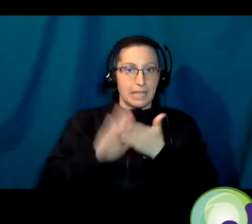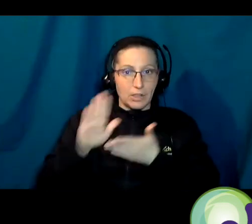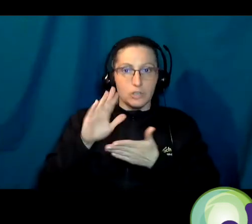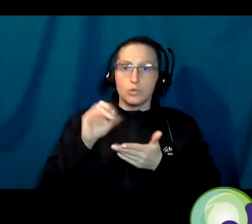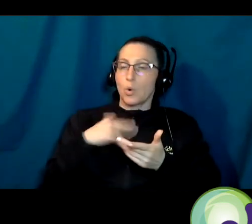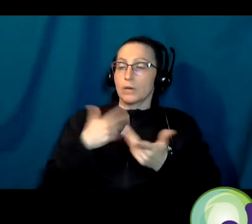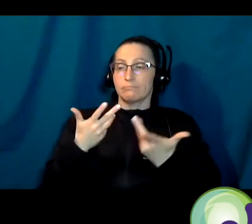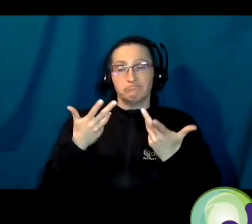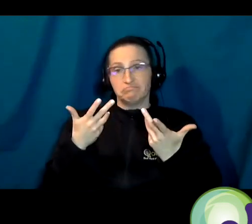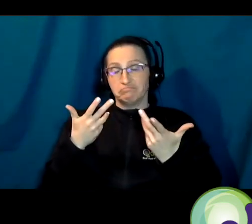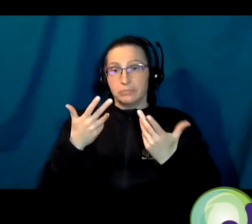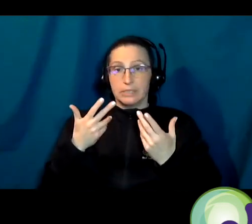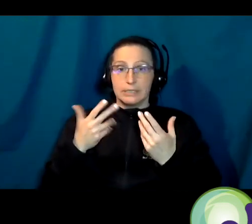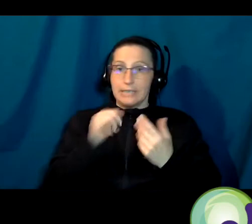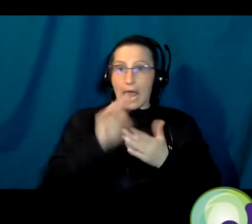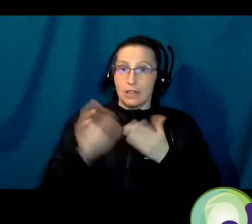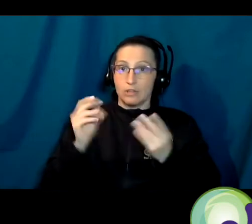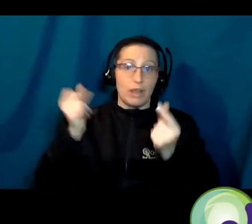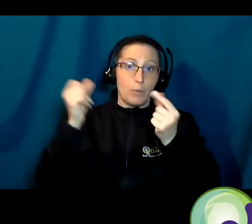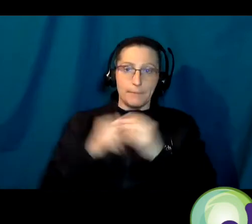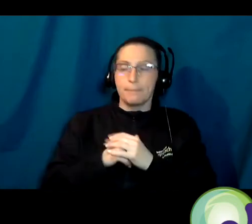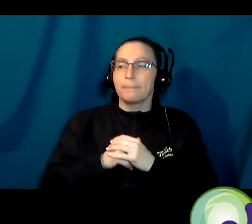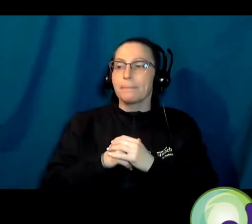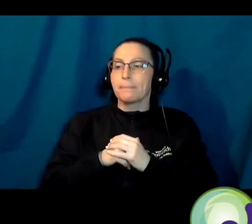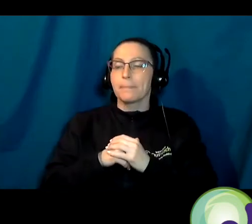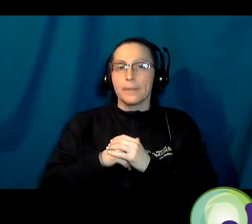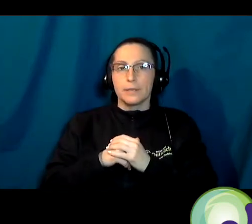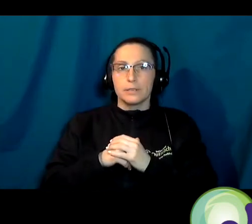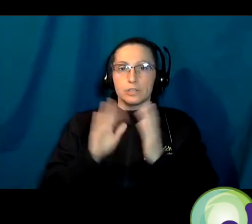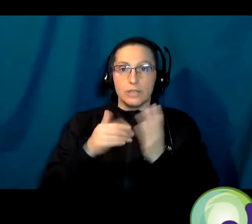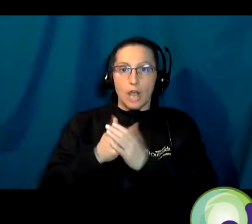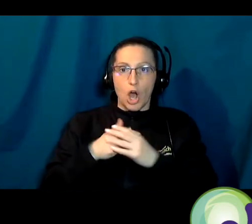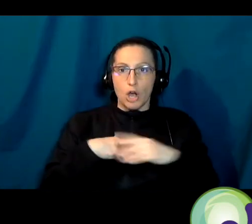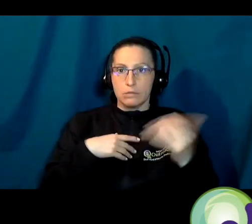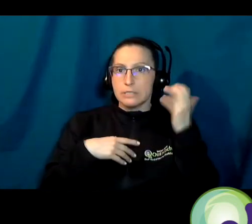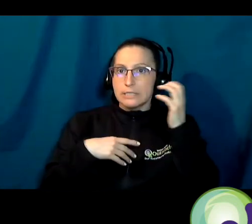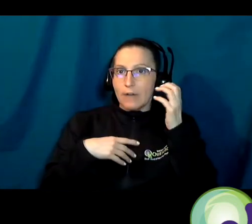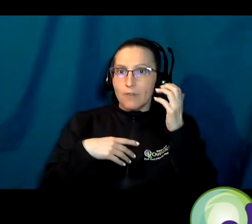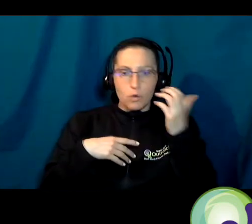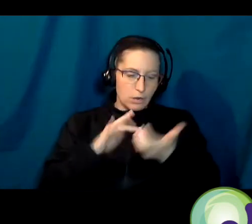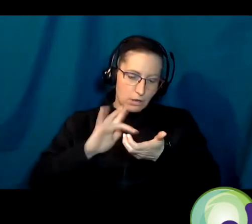post secondary at all, until they're all tethered to a cell phone. Do you have a cell phone policy?